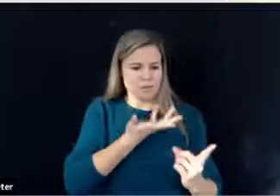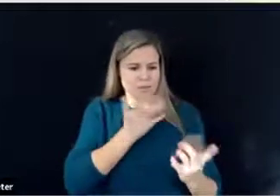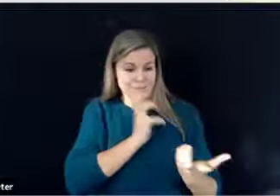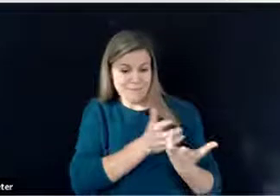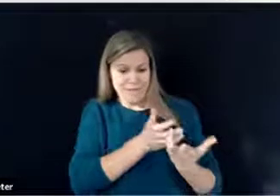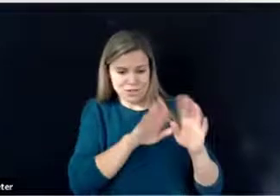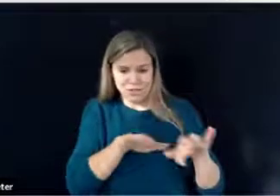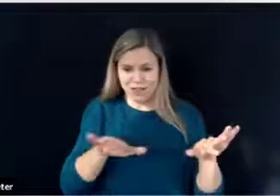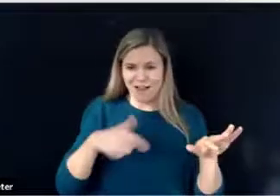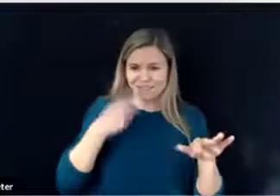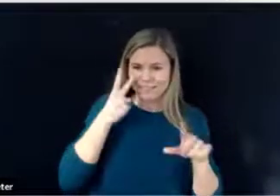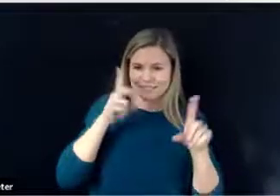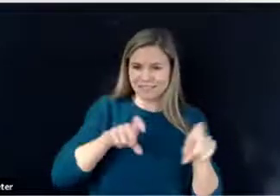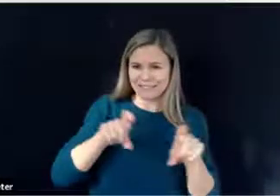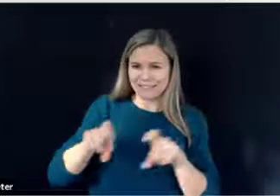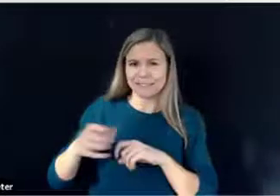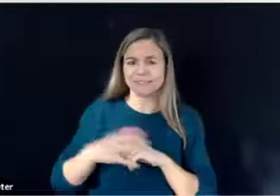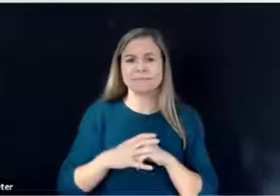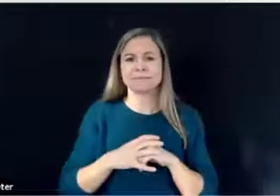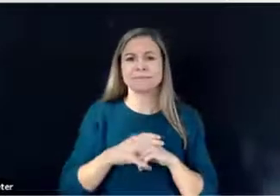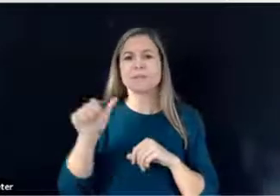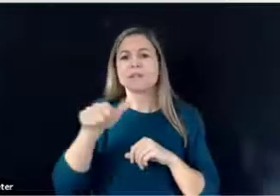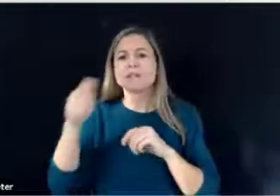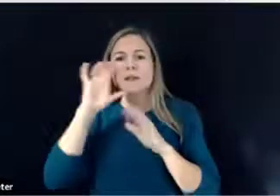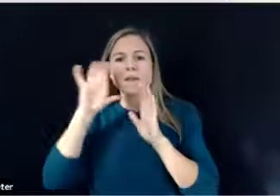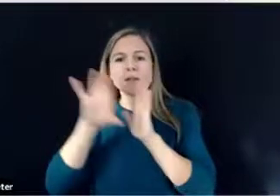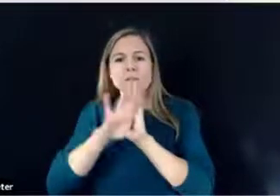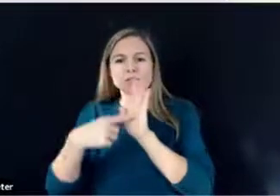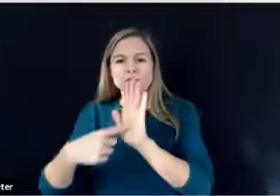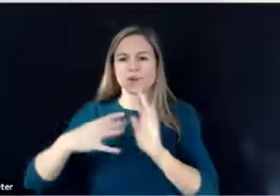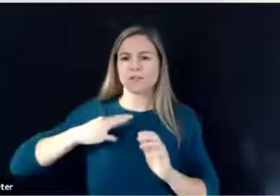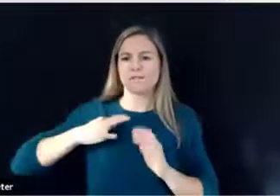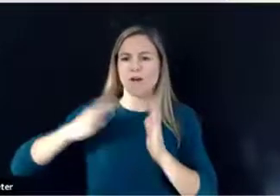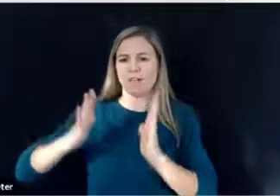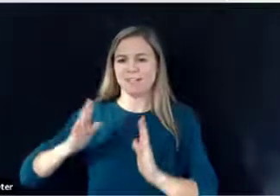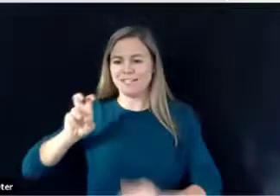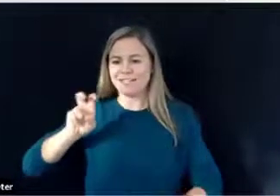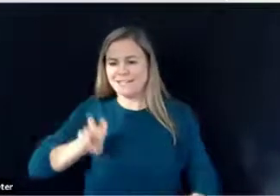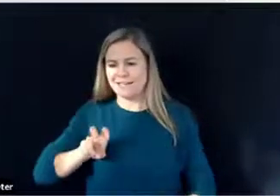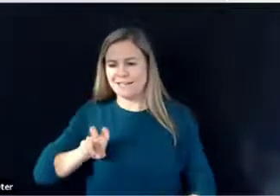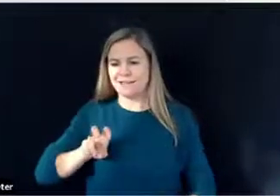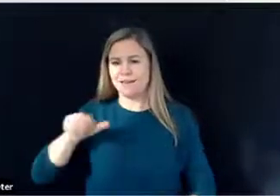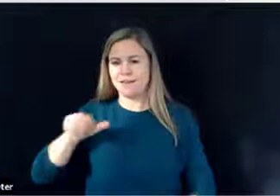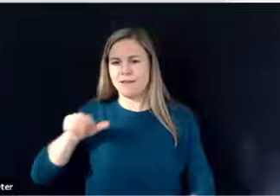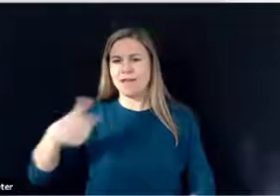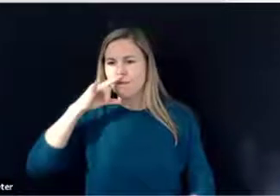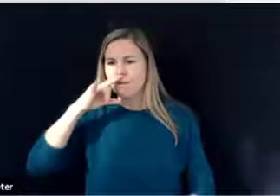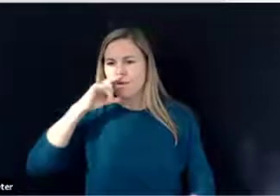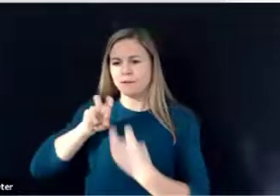sitting on the floor playing with a child that has a peroxisomal disorder in our childcare rooms that we provide.